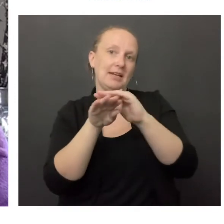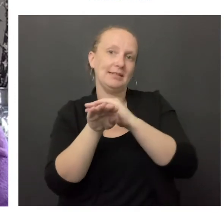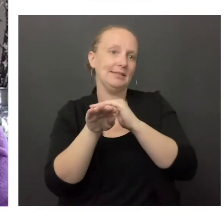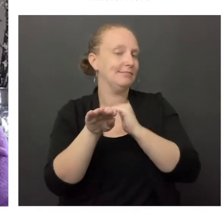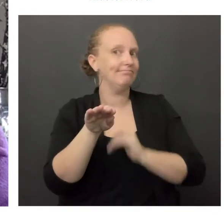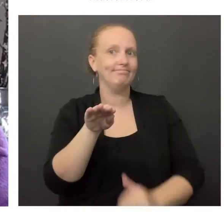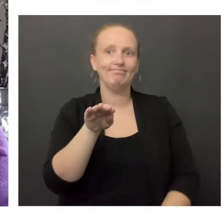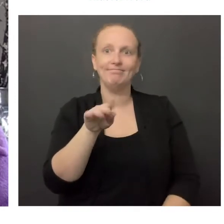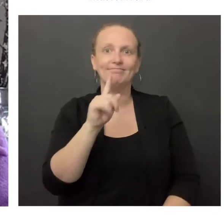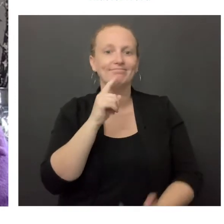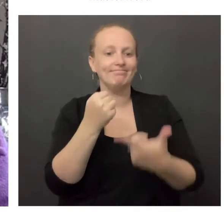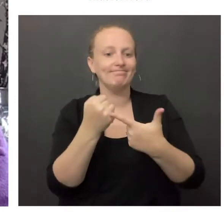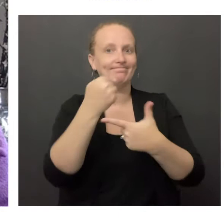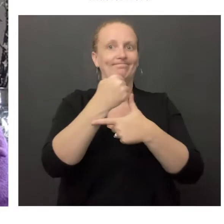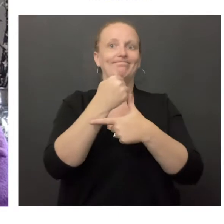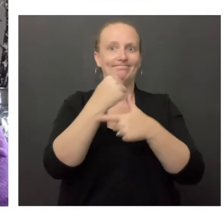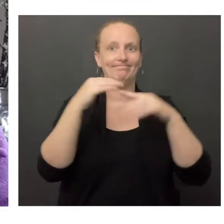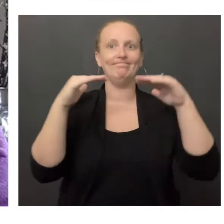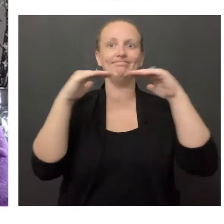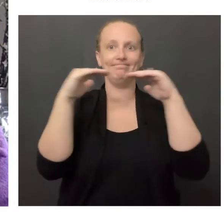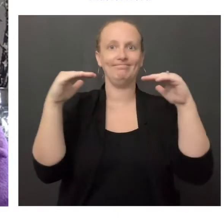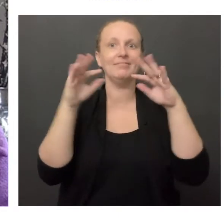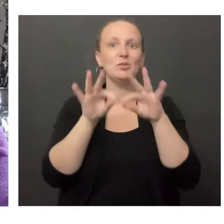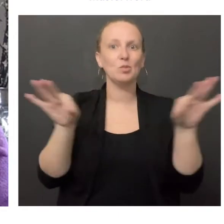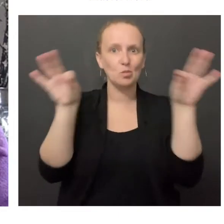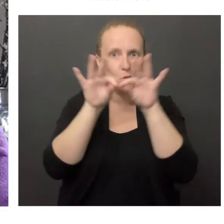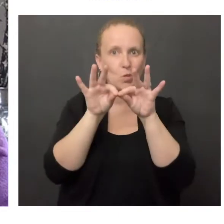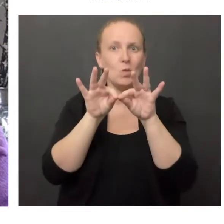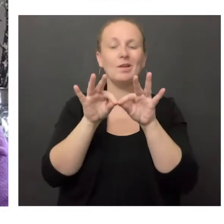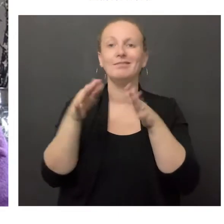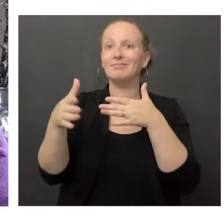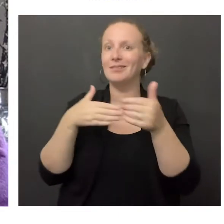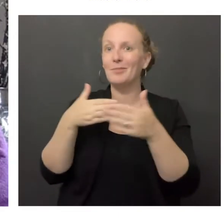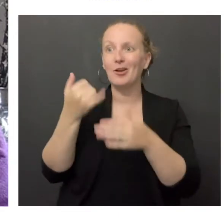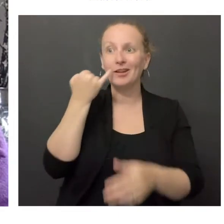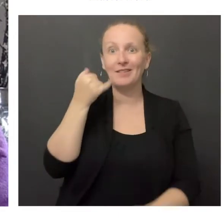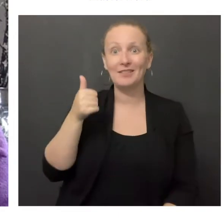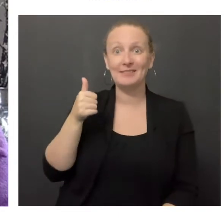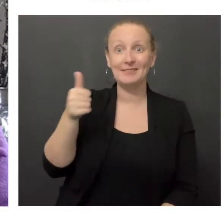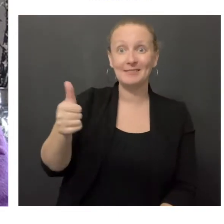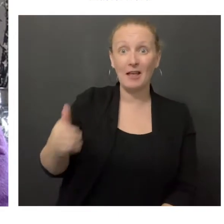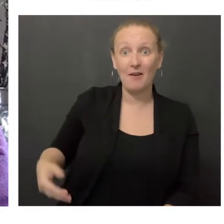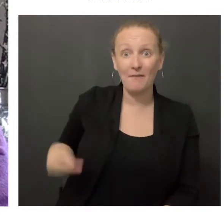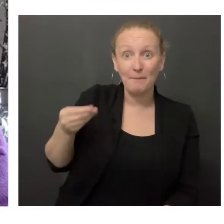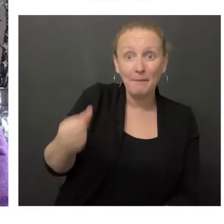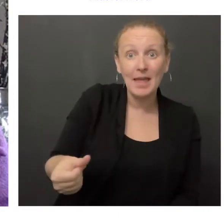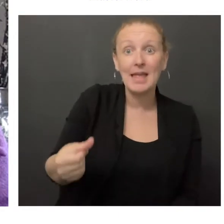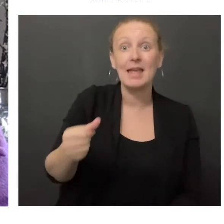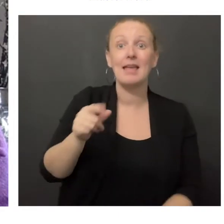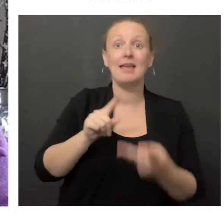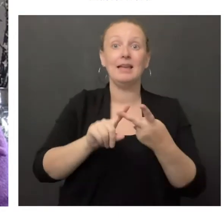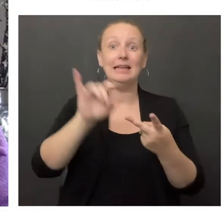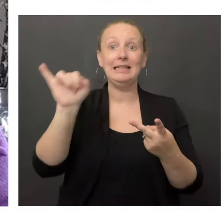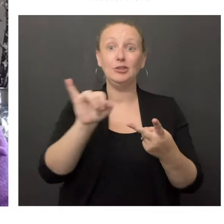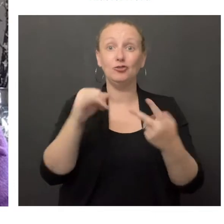are a self pay patient or you have insurance or you're a charity case or any